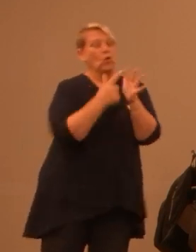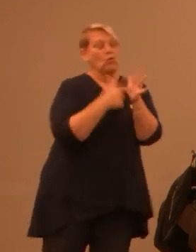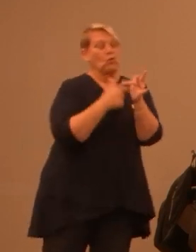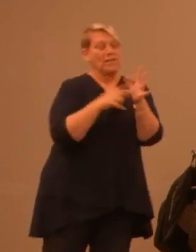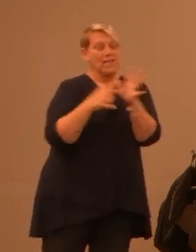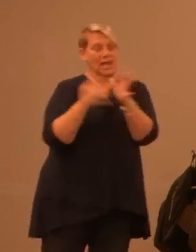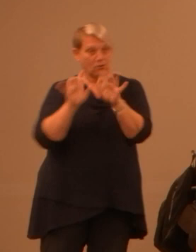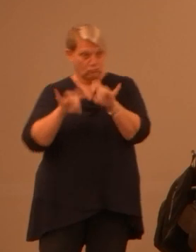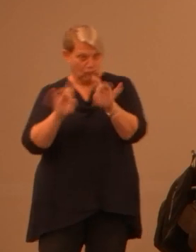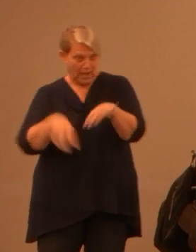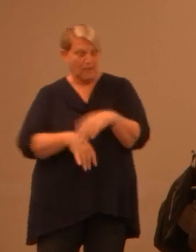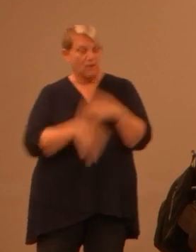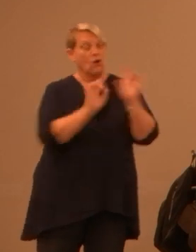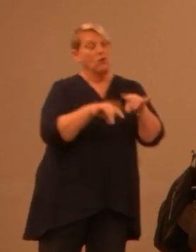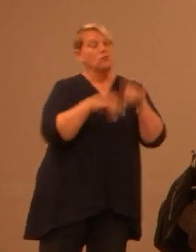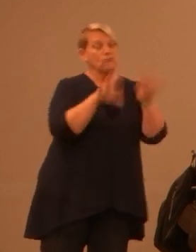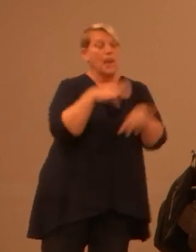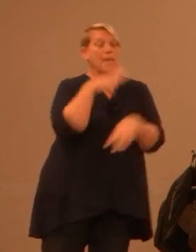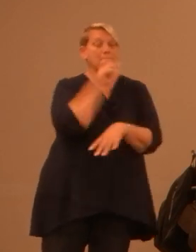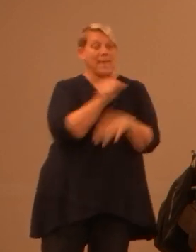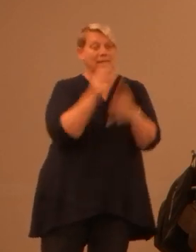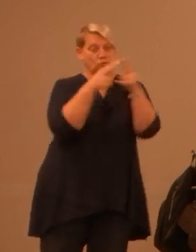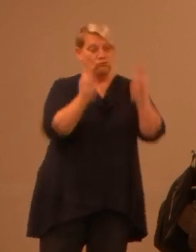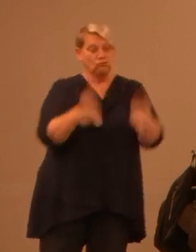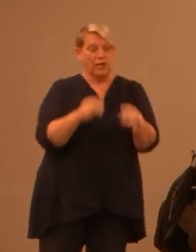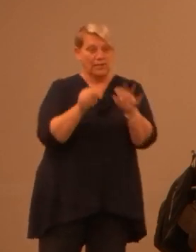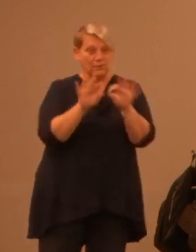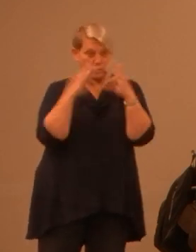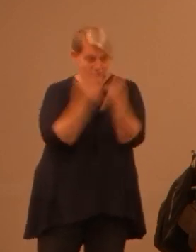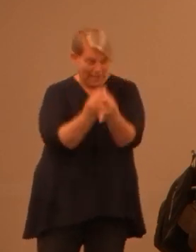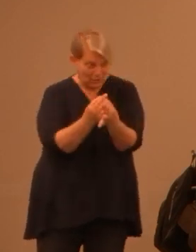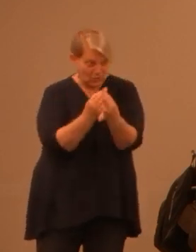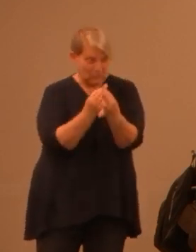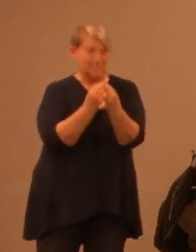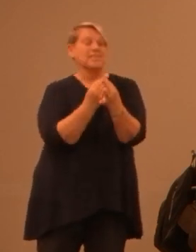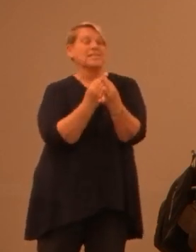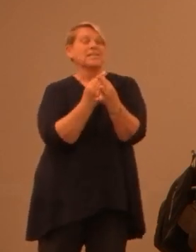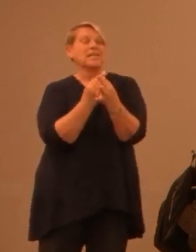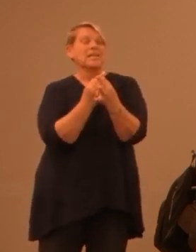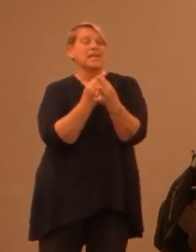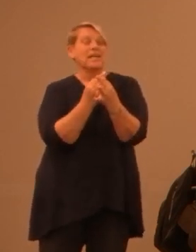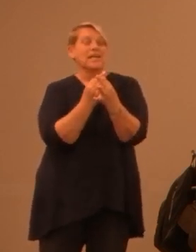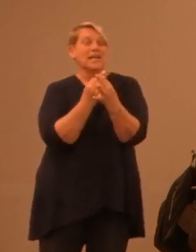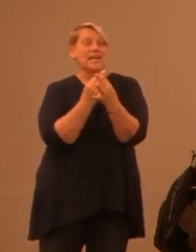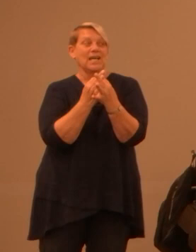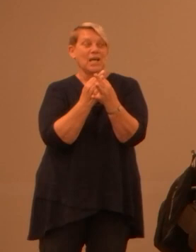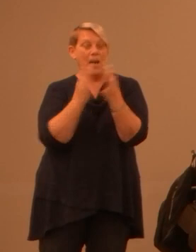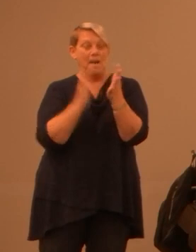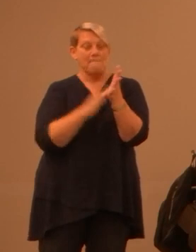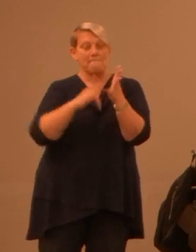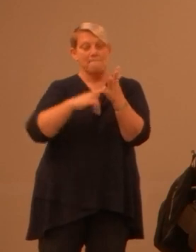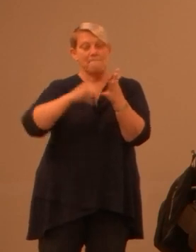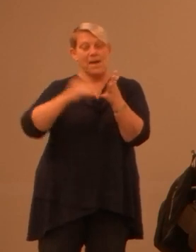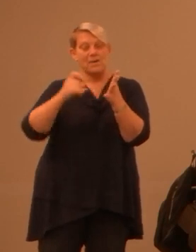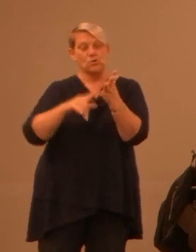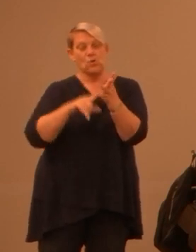Australian Men's Shed Association, Muscular Dystrophy Foundation Australia,